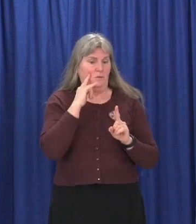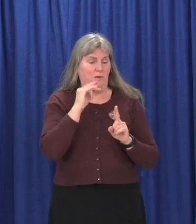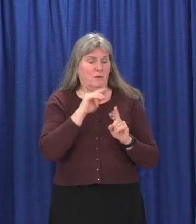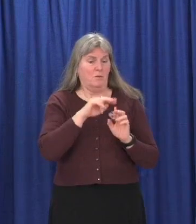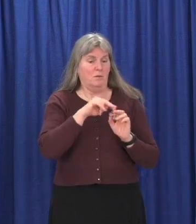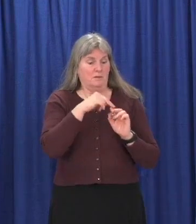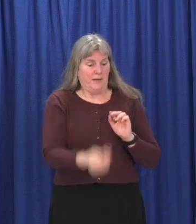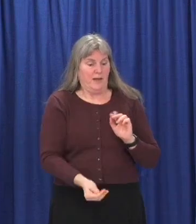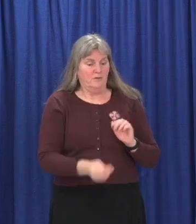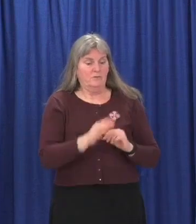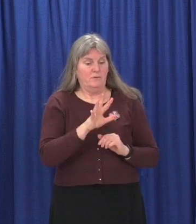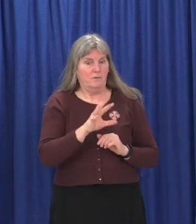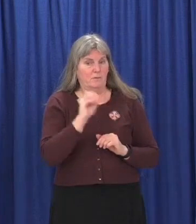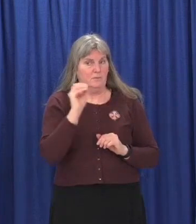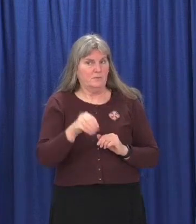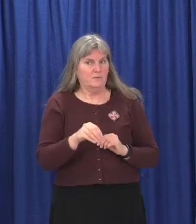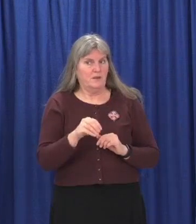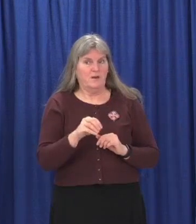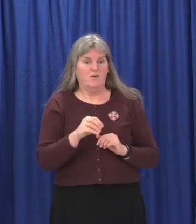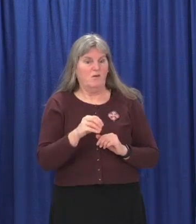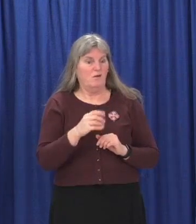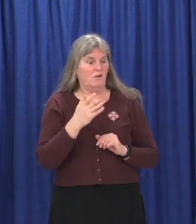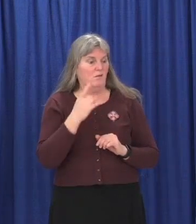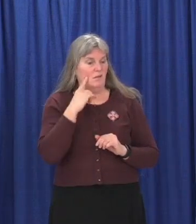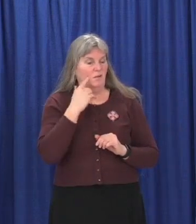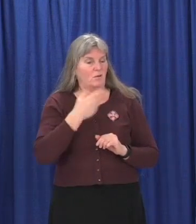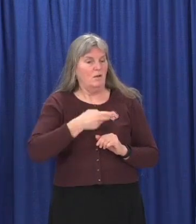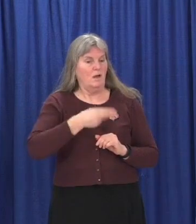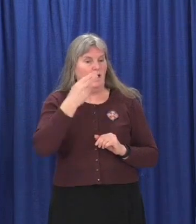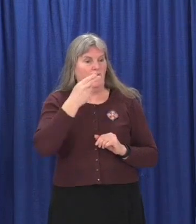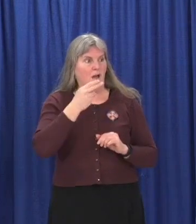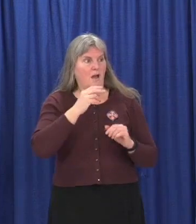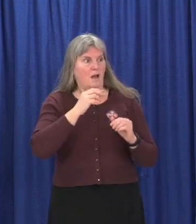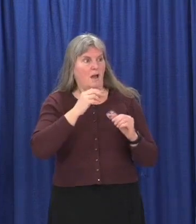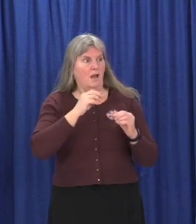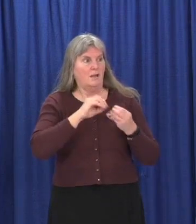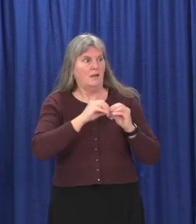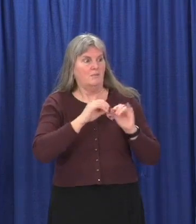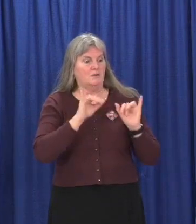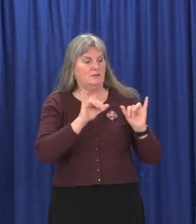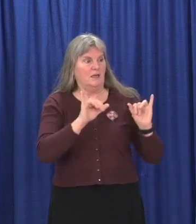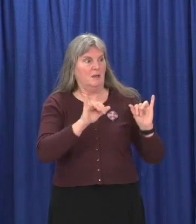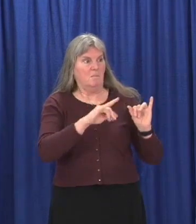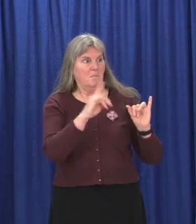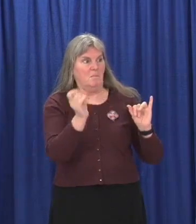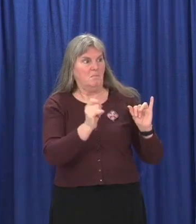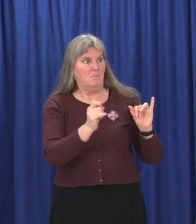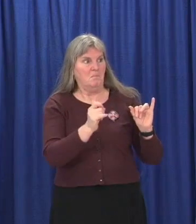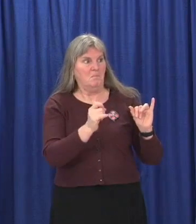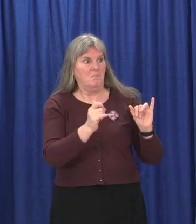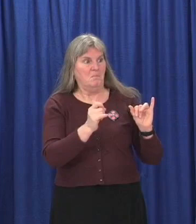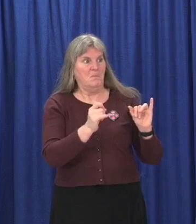Or will that remain higher with this new variant? Thanks for the question.